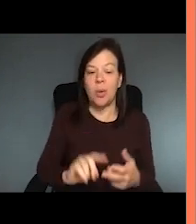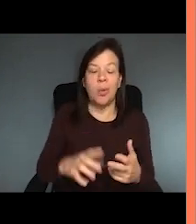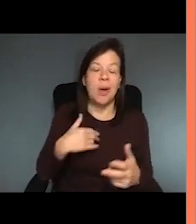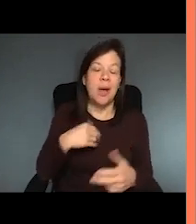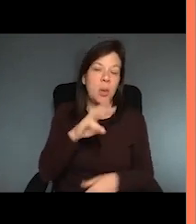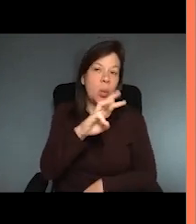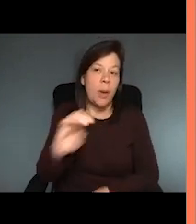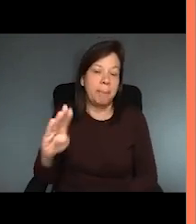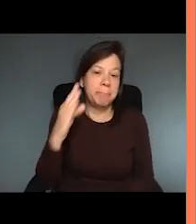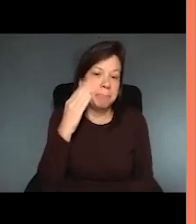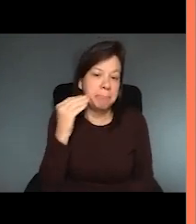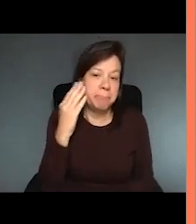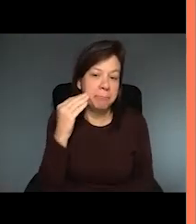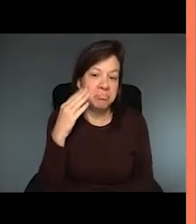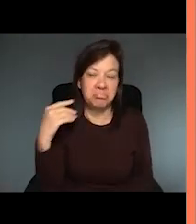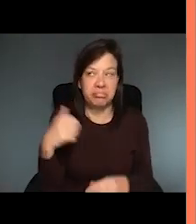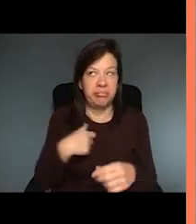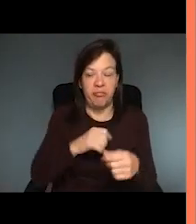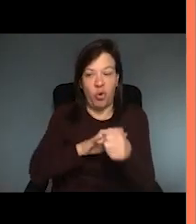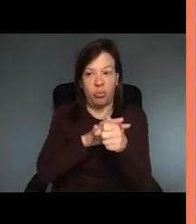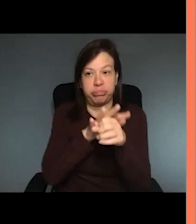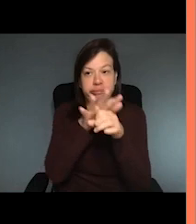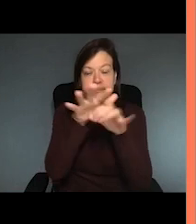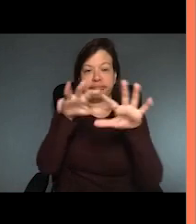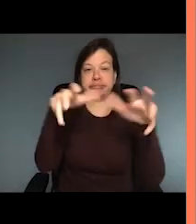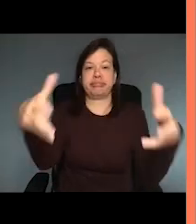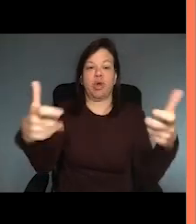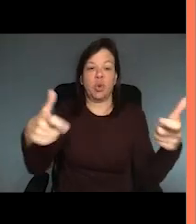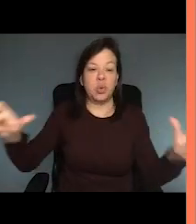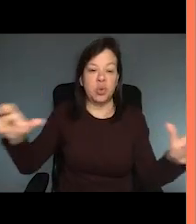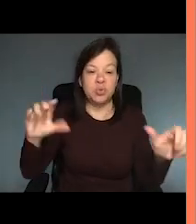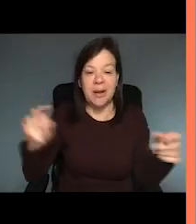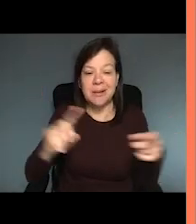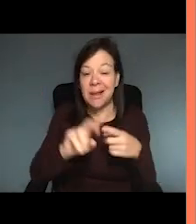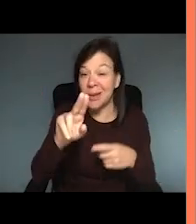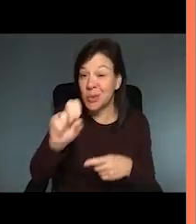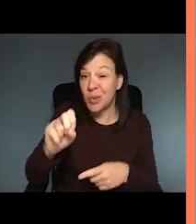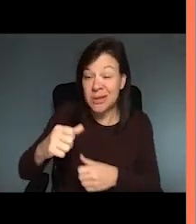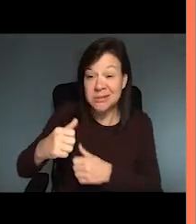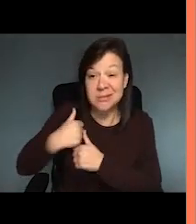WEB EXPERIENCE FOR PLETHORA OF LARGER BRANDS SUCH AS